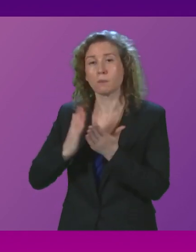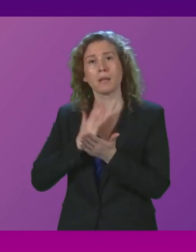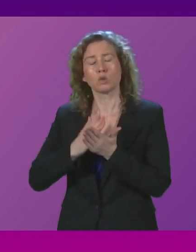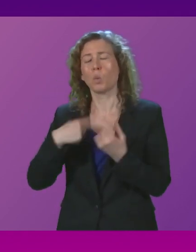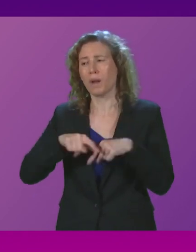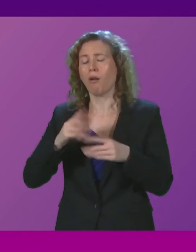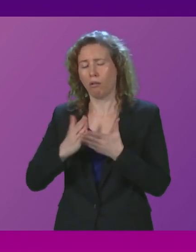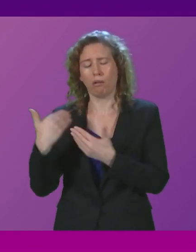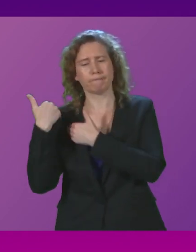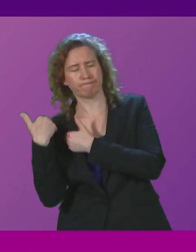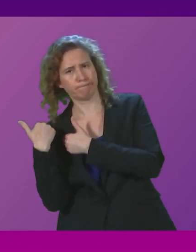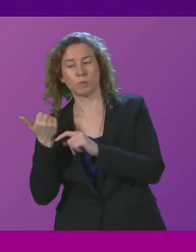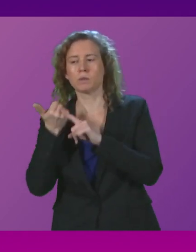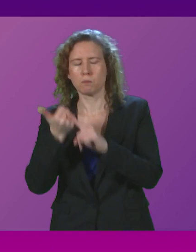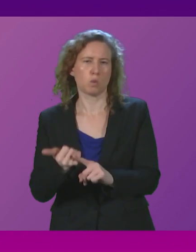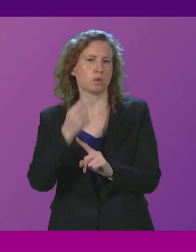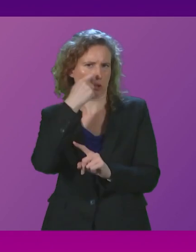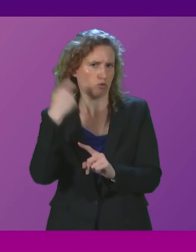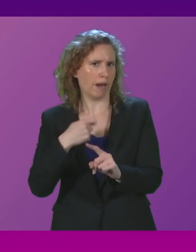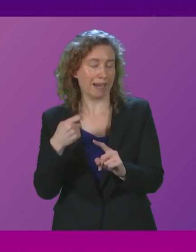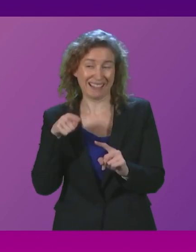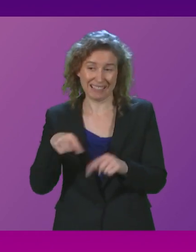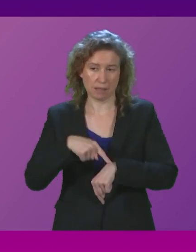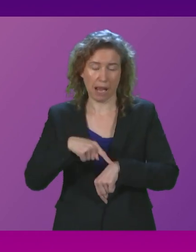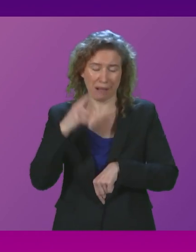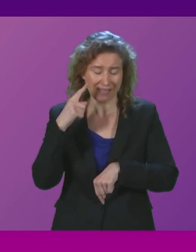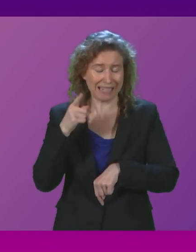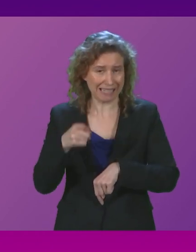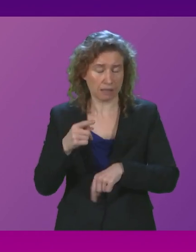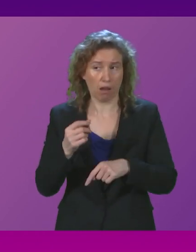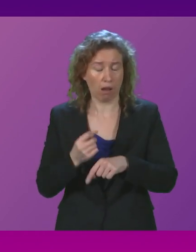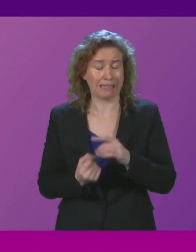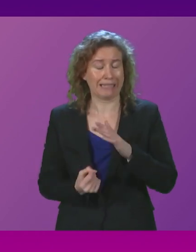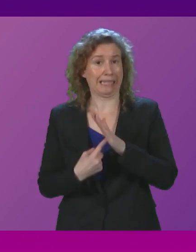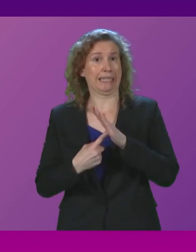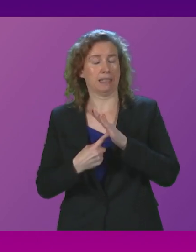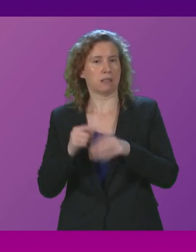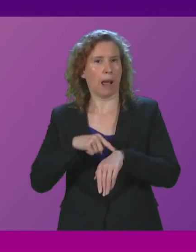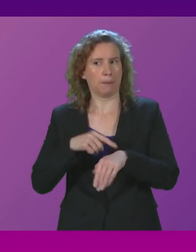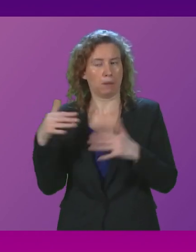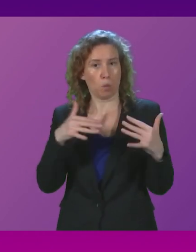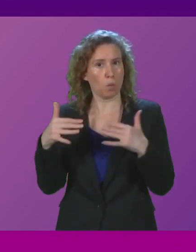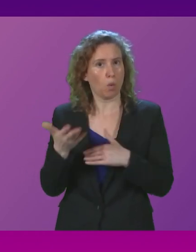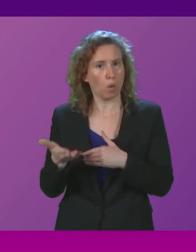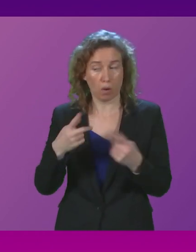in continuing to support Ukraine at what is a pivotal moment in the war—we are all happy